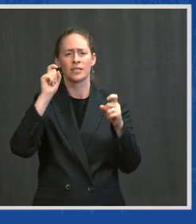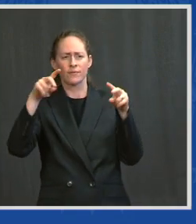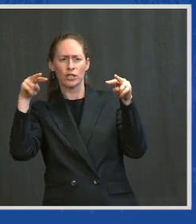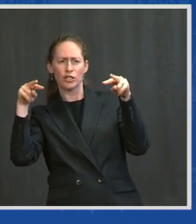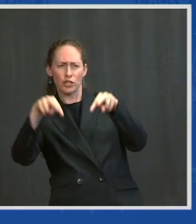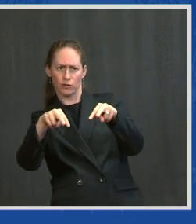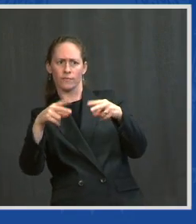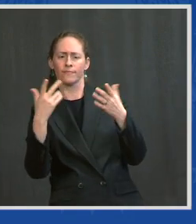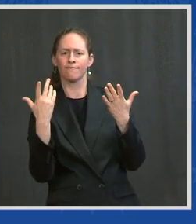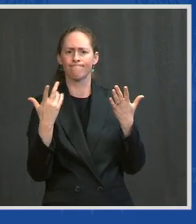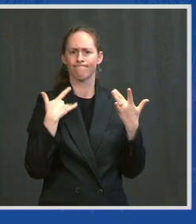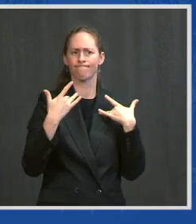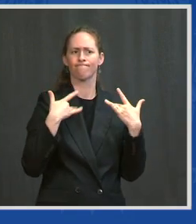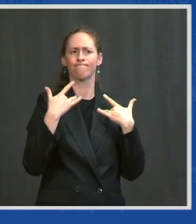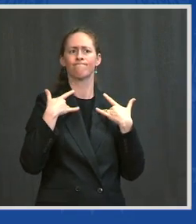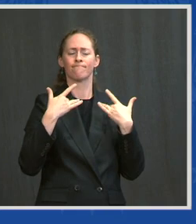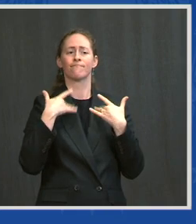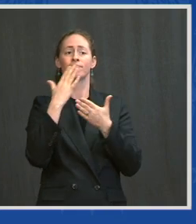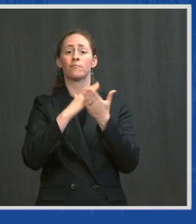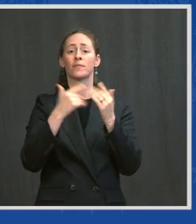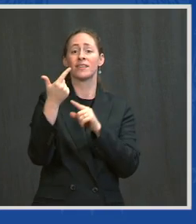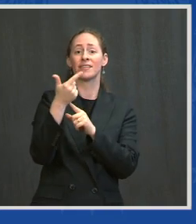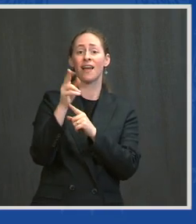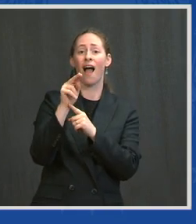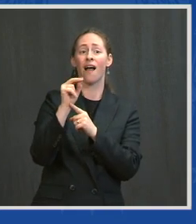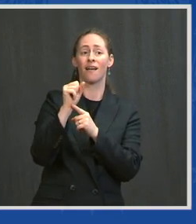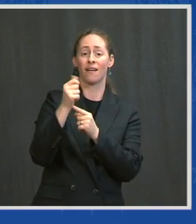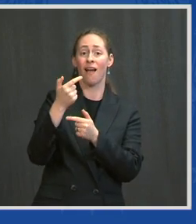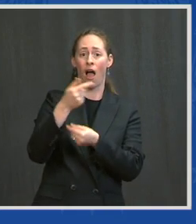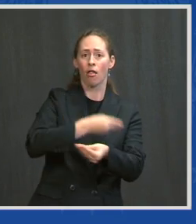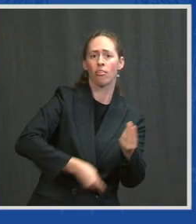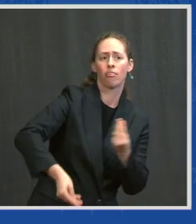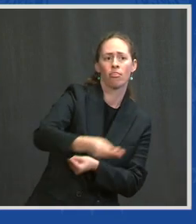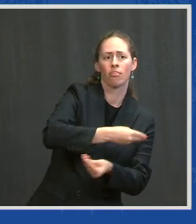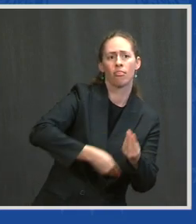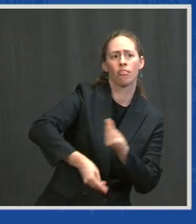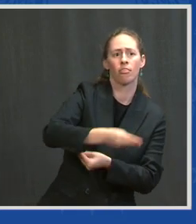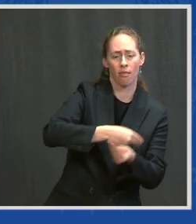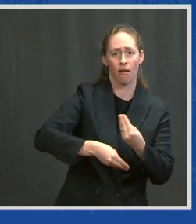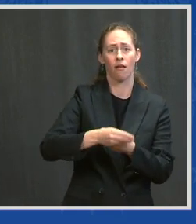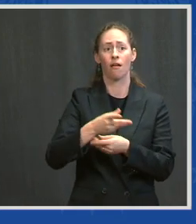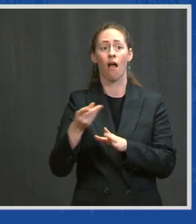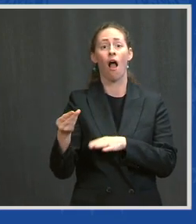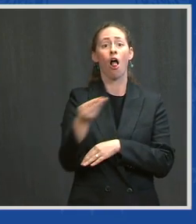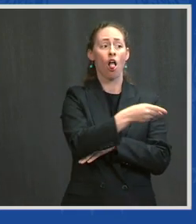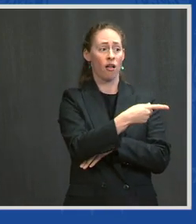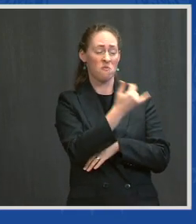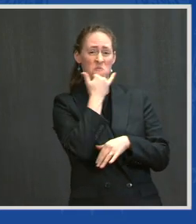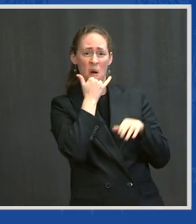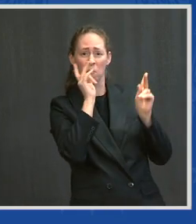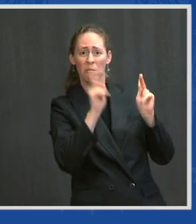and focus on keeping guns out of the wrong hands. And so the Department is delivering on the promises